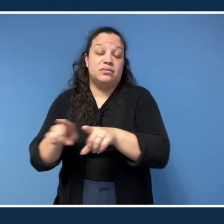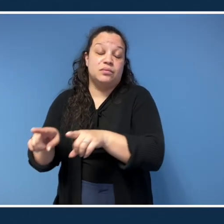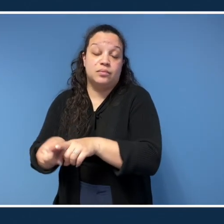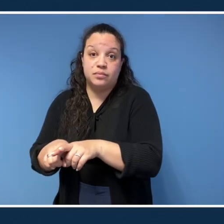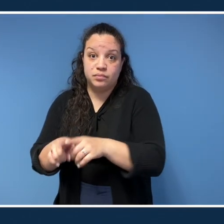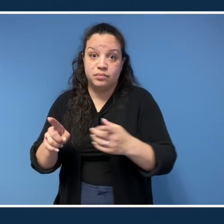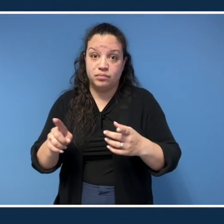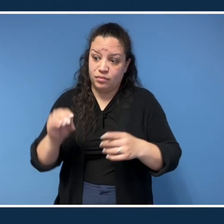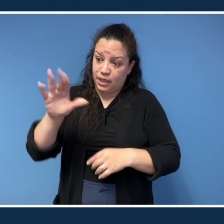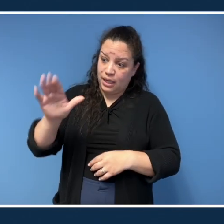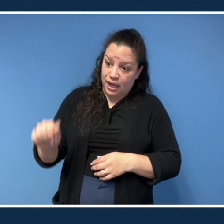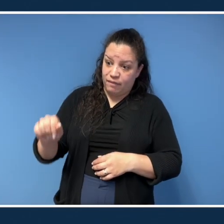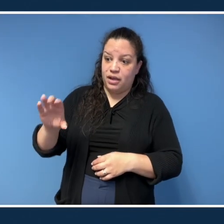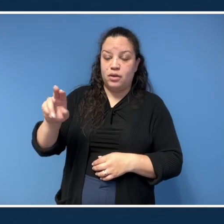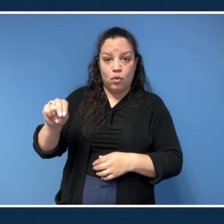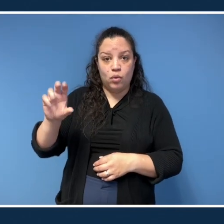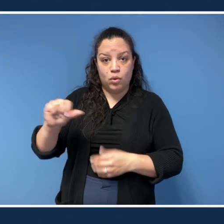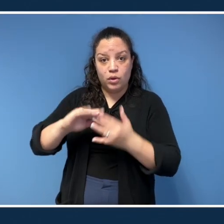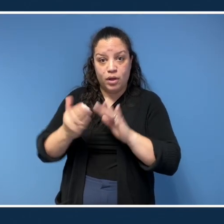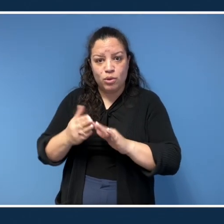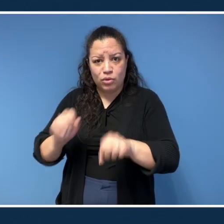African Nova Scotian communities continue to thrive.